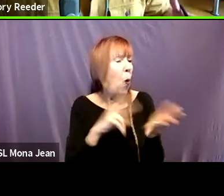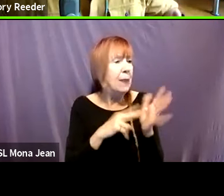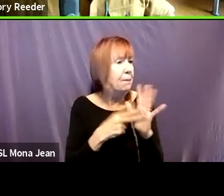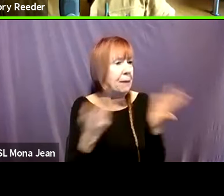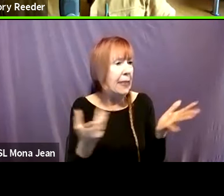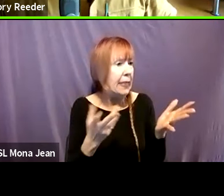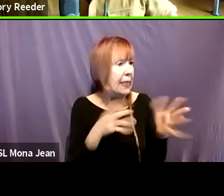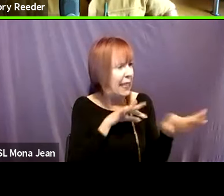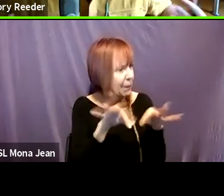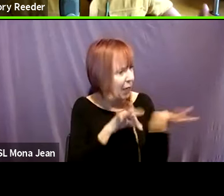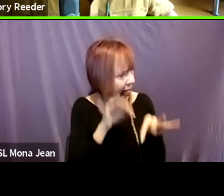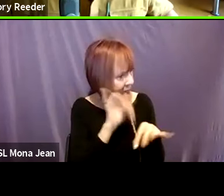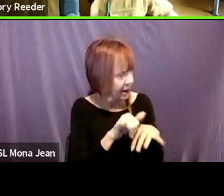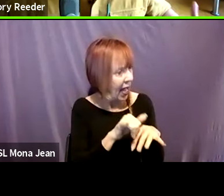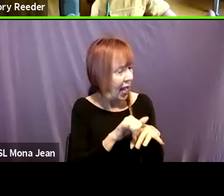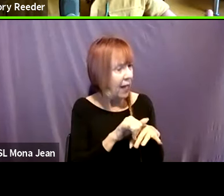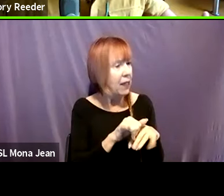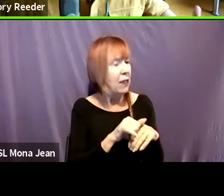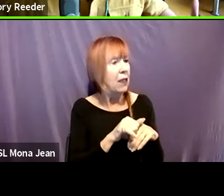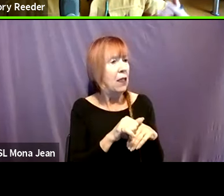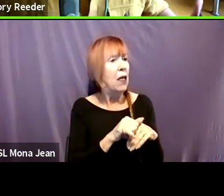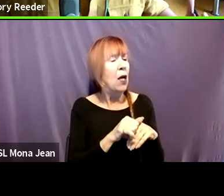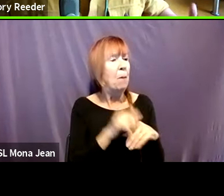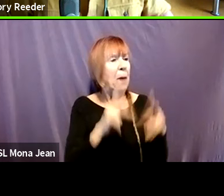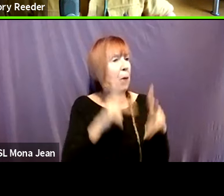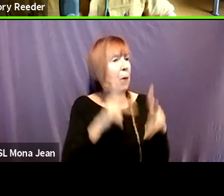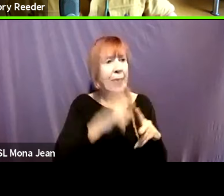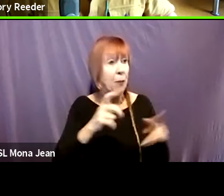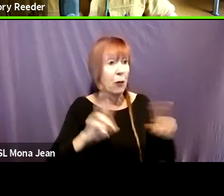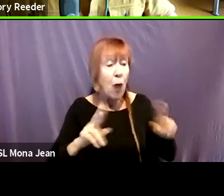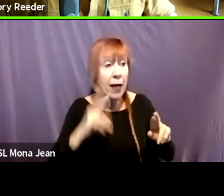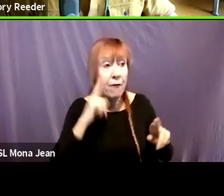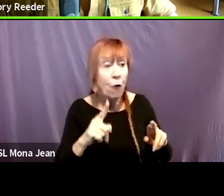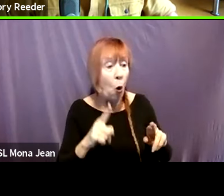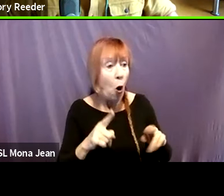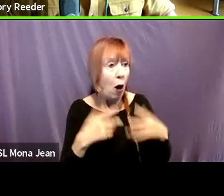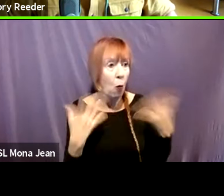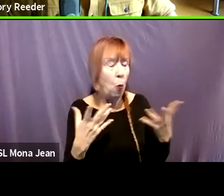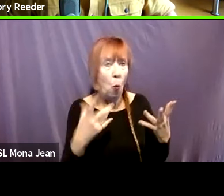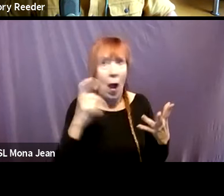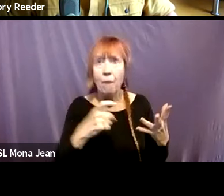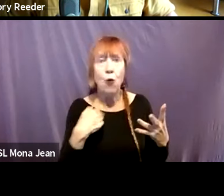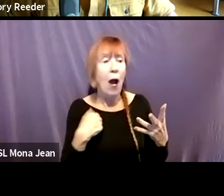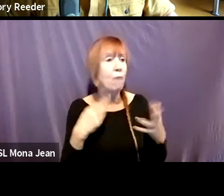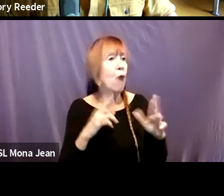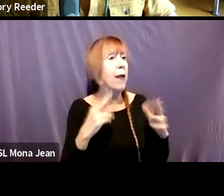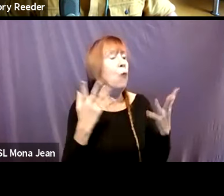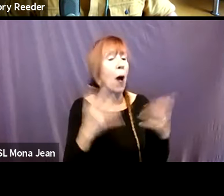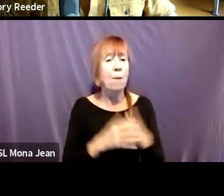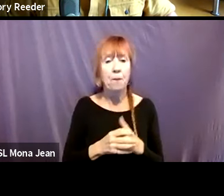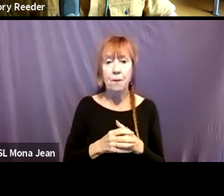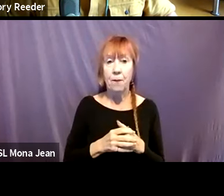what are people being prepared for, like what are they bringing to the table? So I would like to say this,